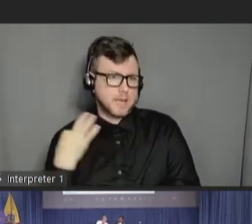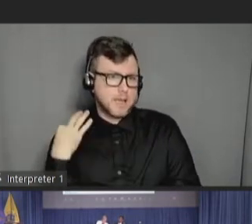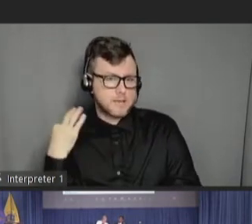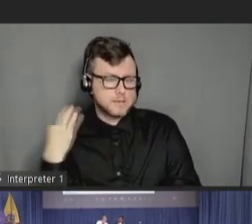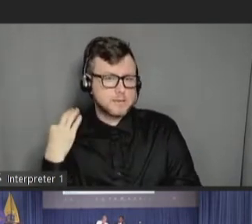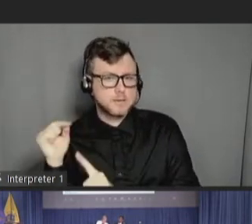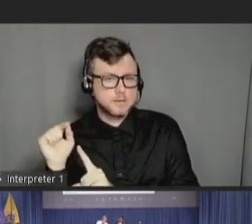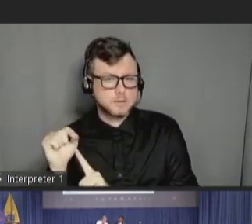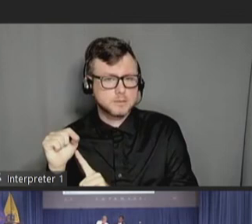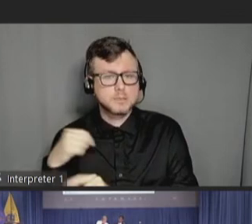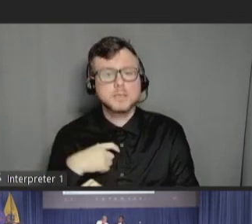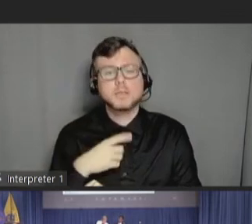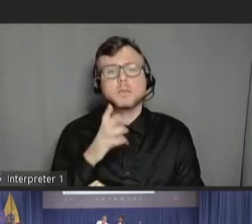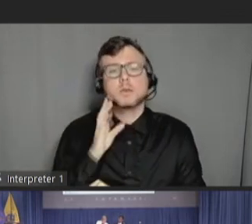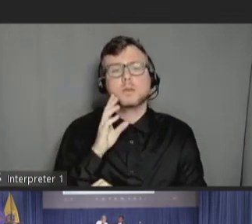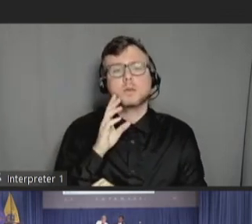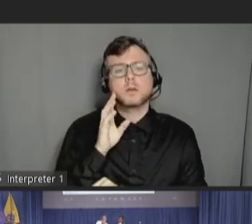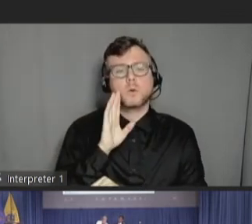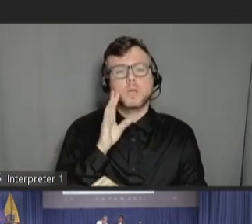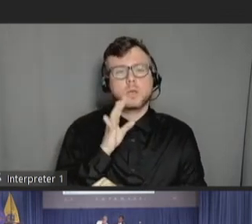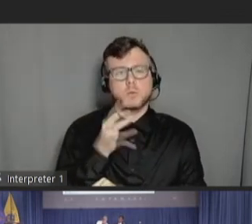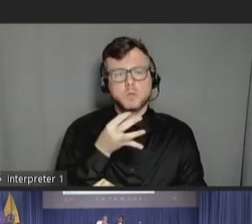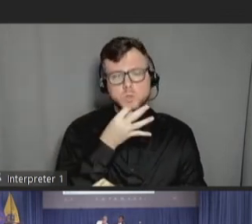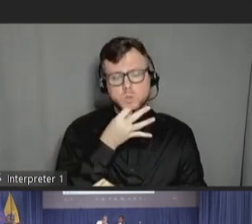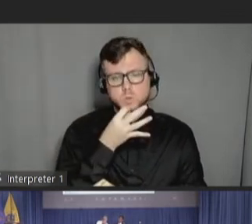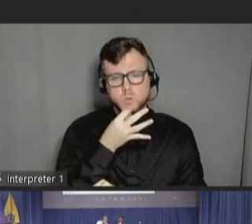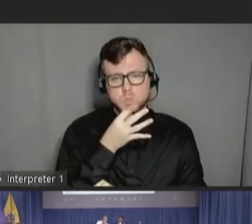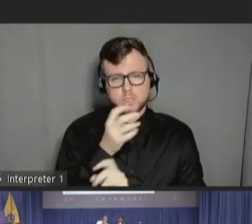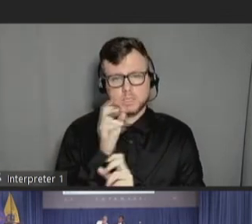in particular, they were shown to be able to inhibit dissemination